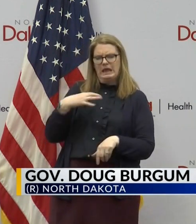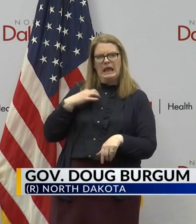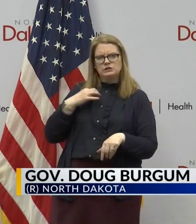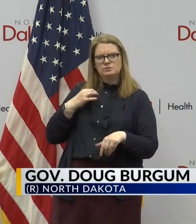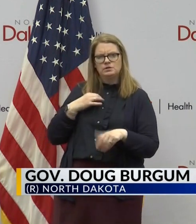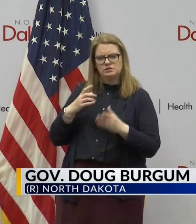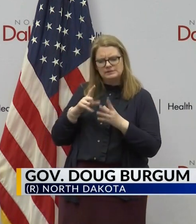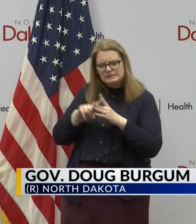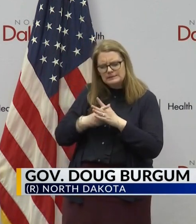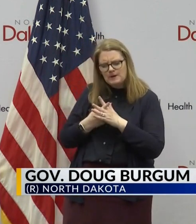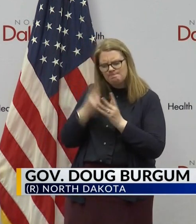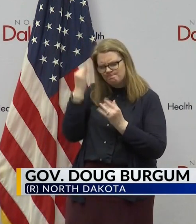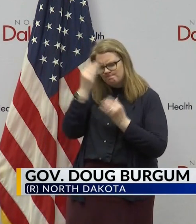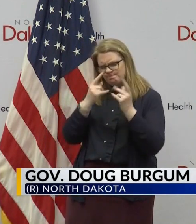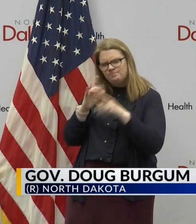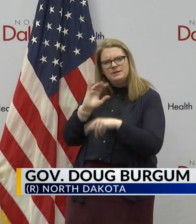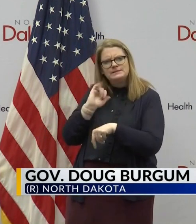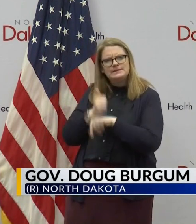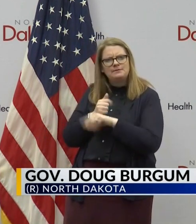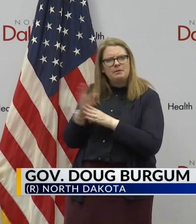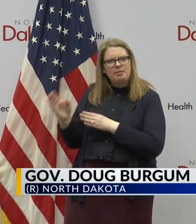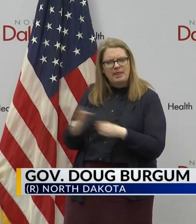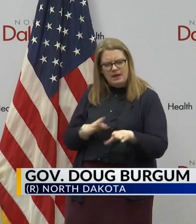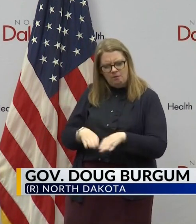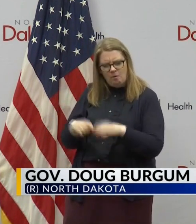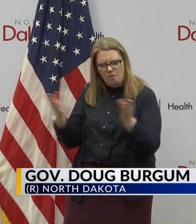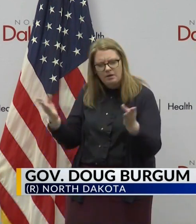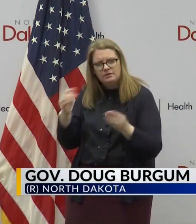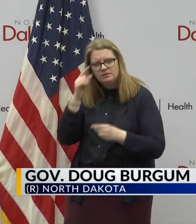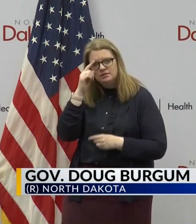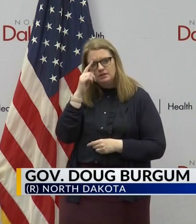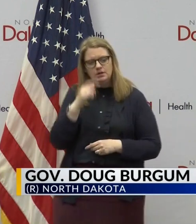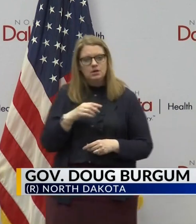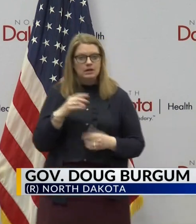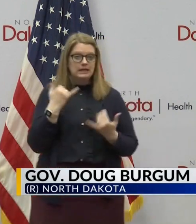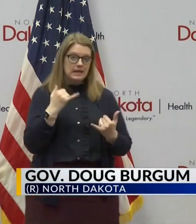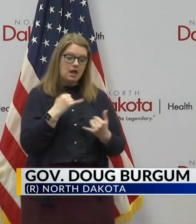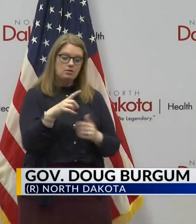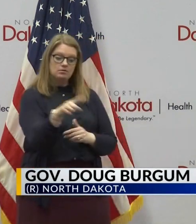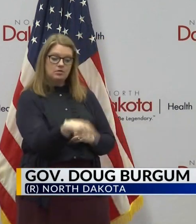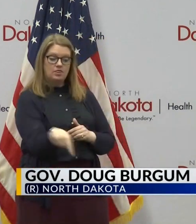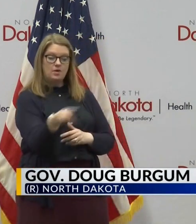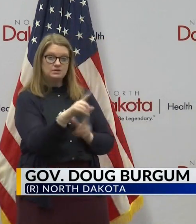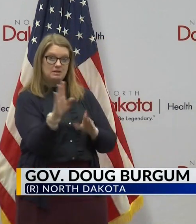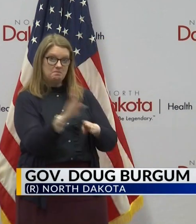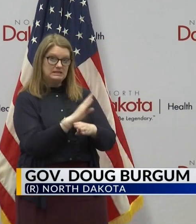DENTISTRY, WE'LL COMMUNICATE WITH THEM, BUT THEY'RE NOT UNDER ANY ORDERS BY THE STATE, SO